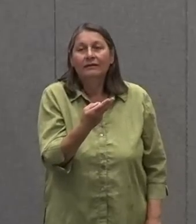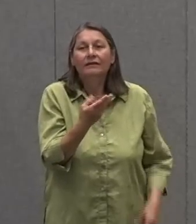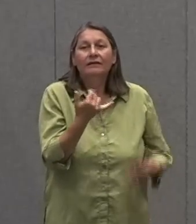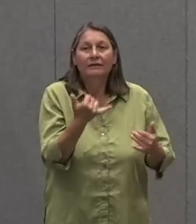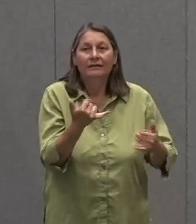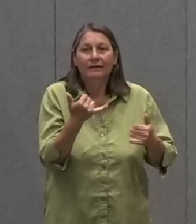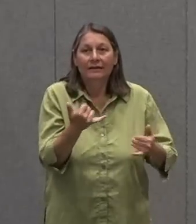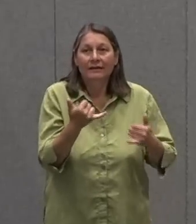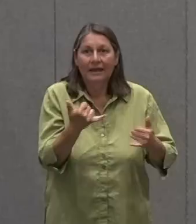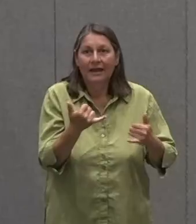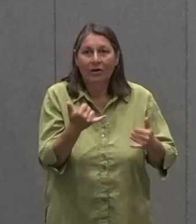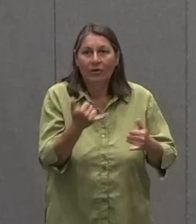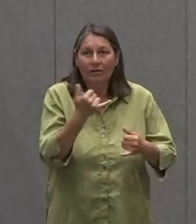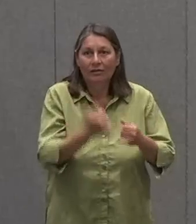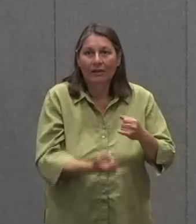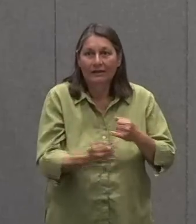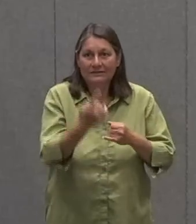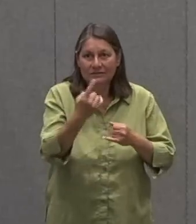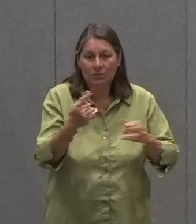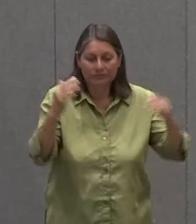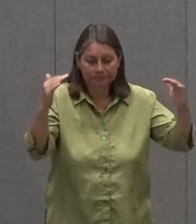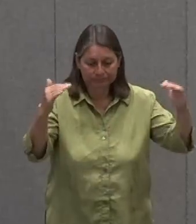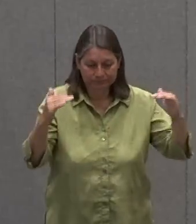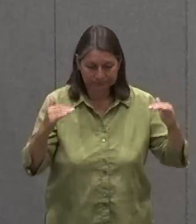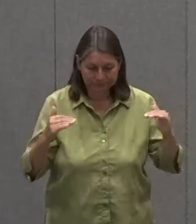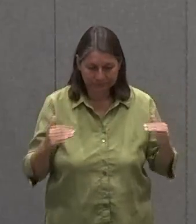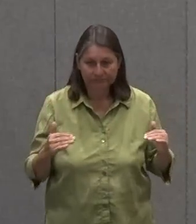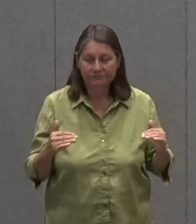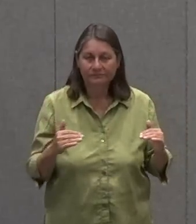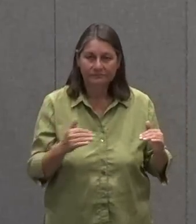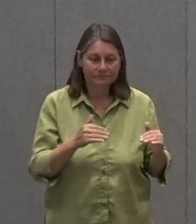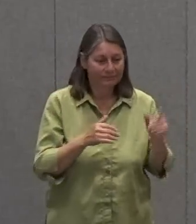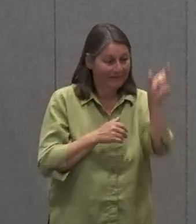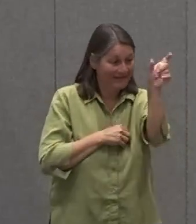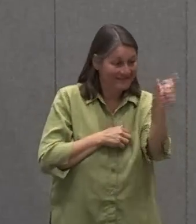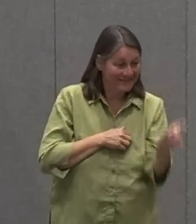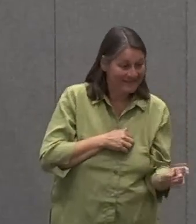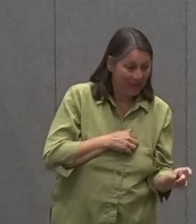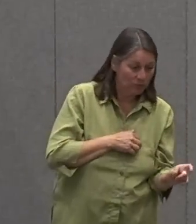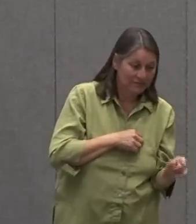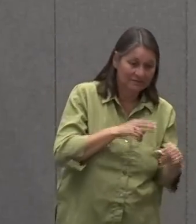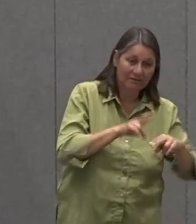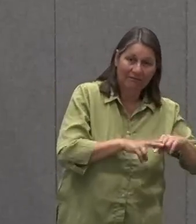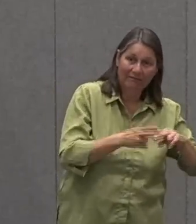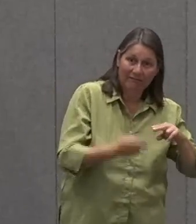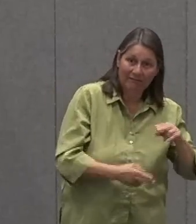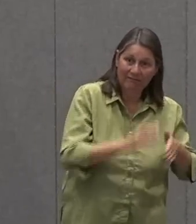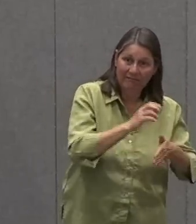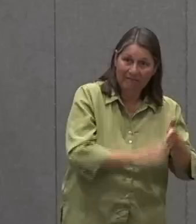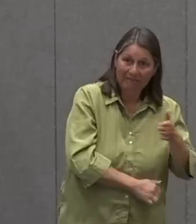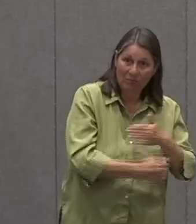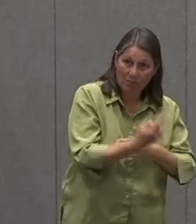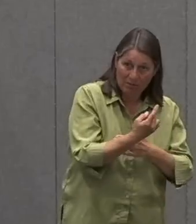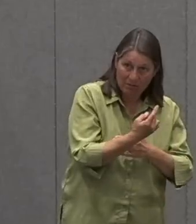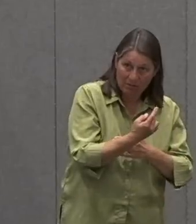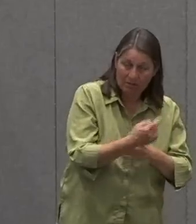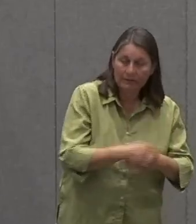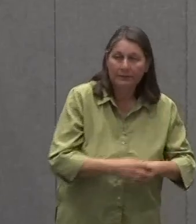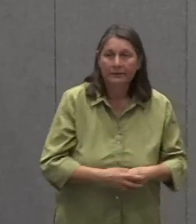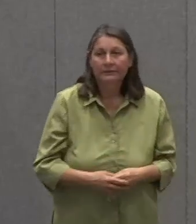So everything's gonna stay the same. I'm just looking at this column. I'm gonna go one thousandth less than that. Let's see.